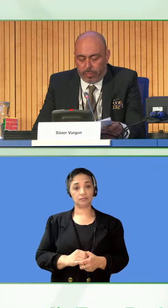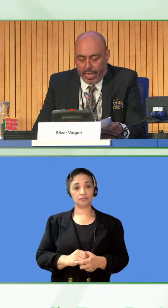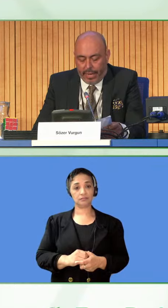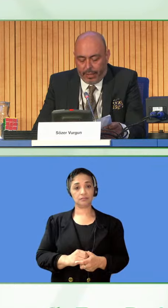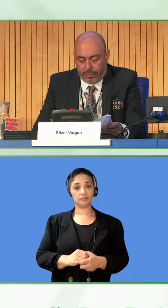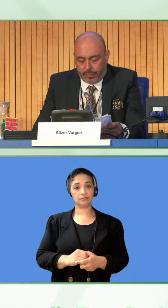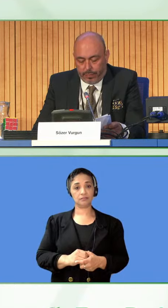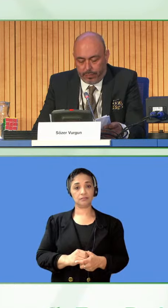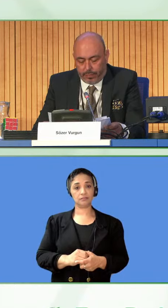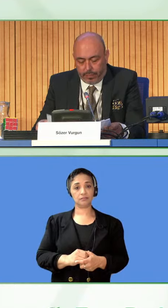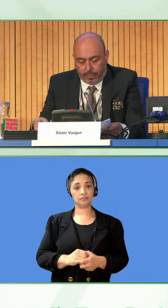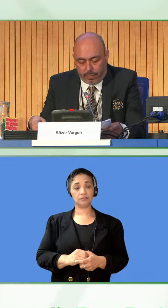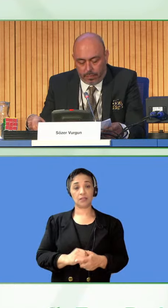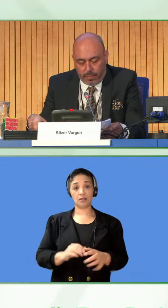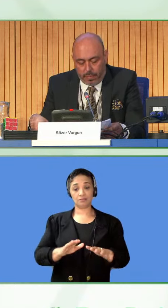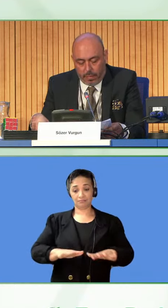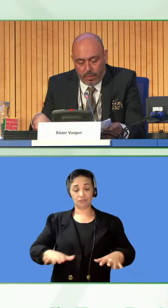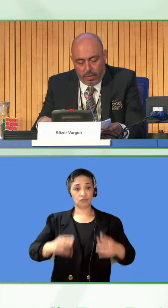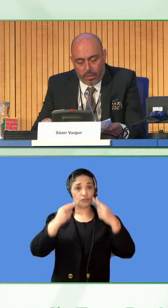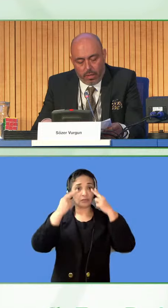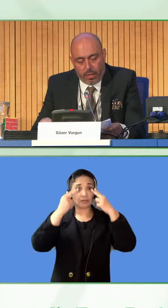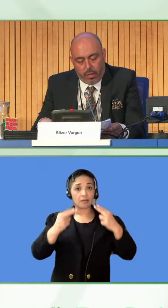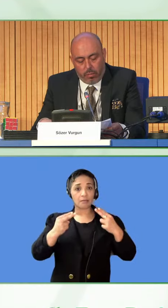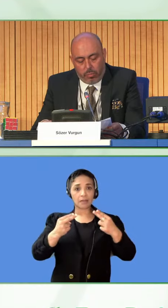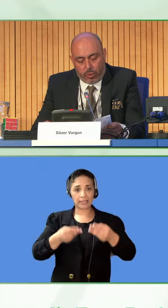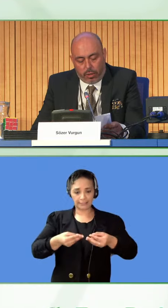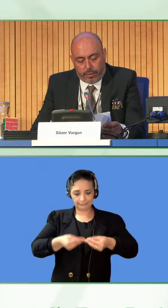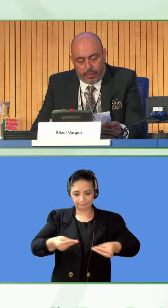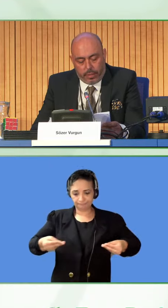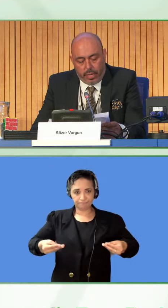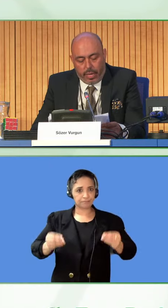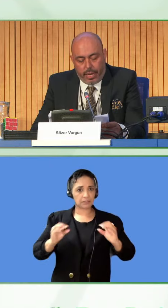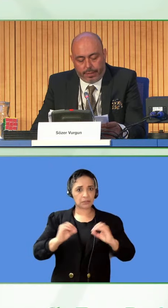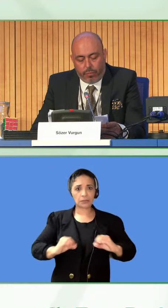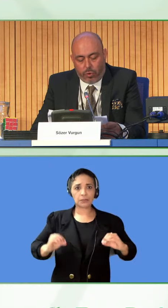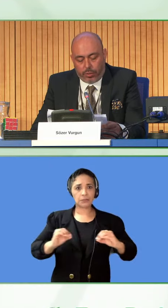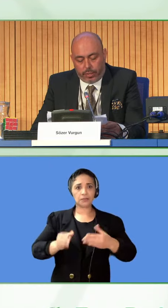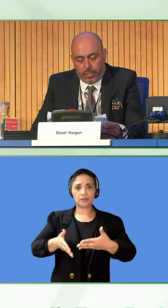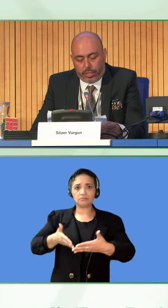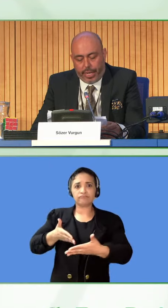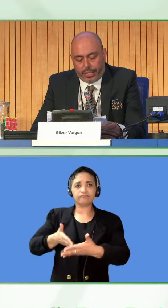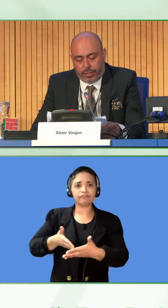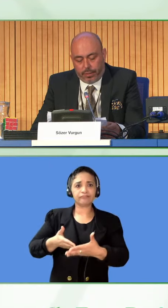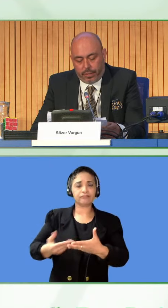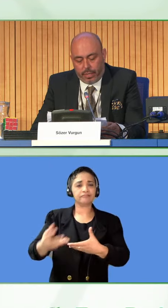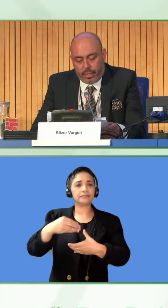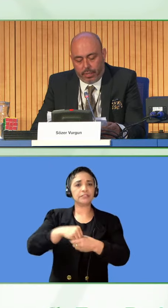The barrier for education .